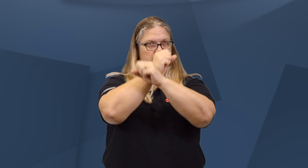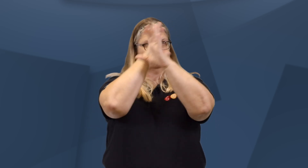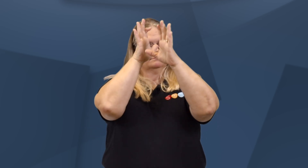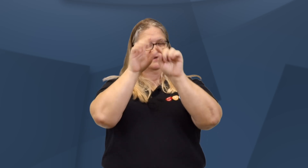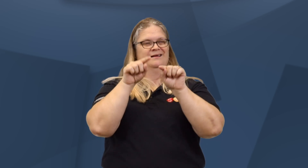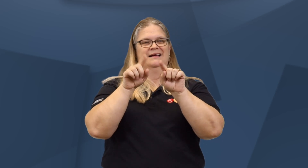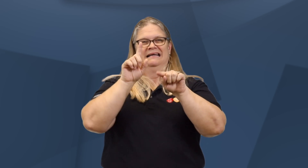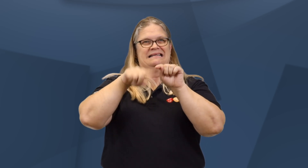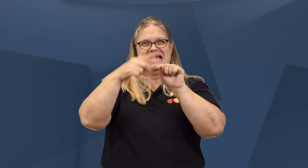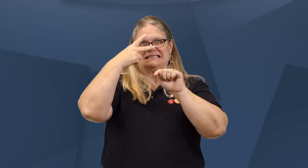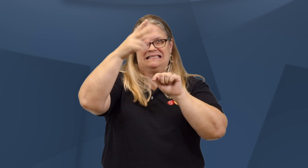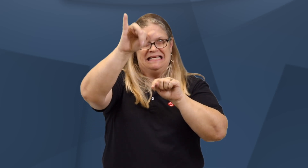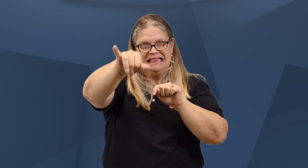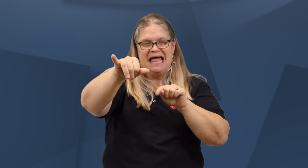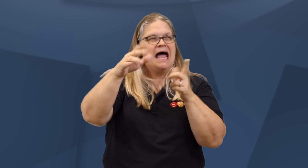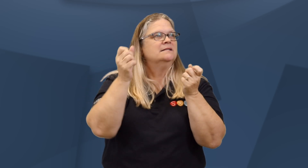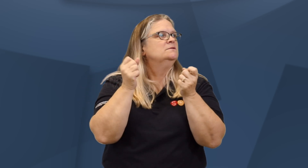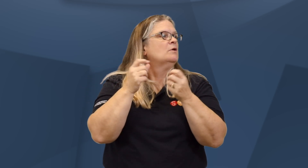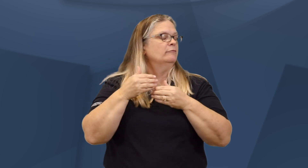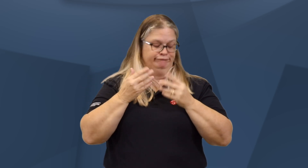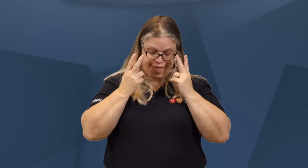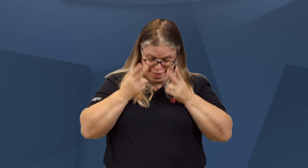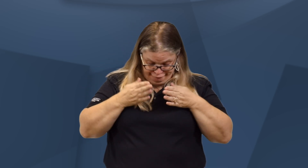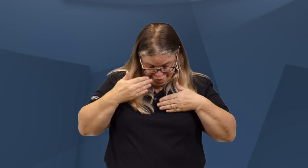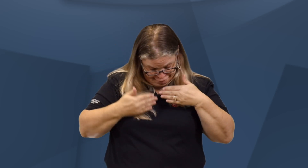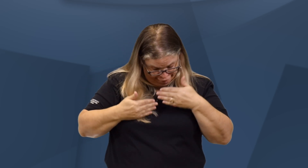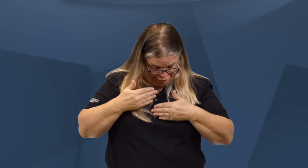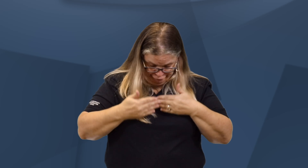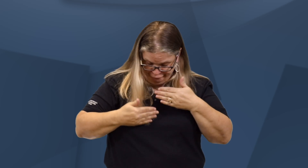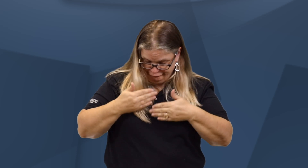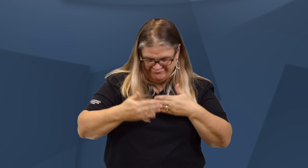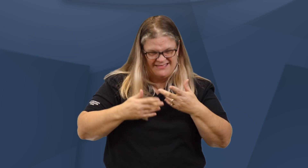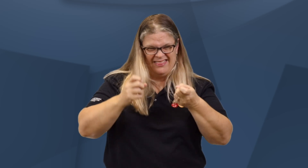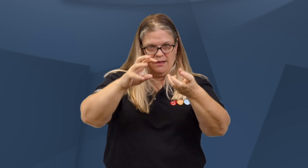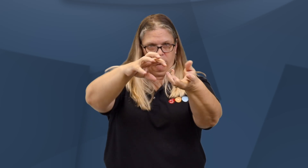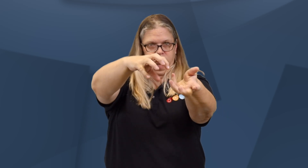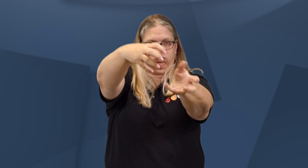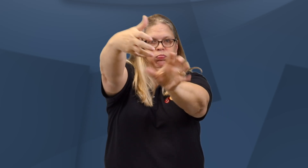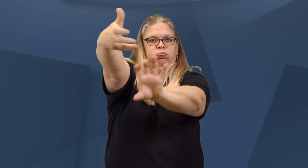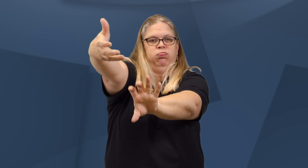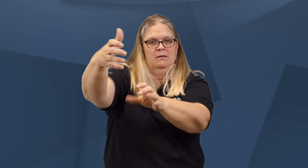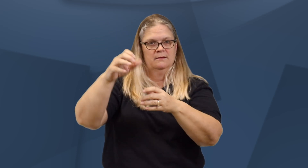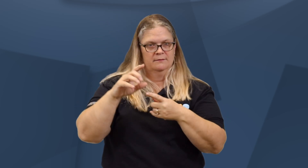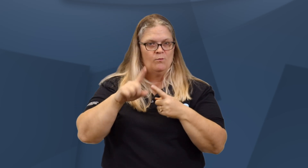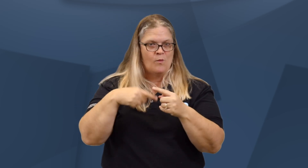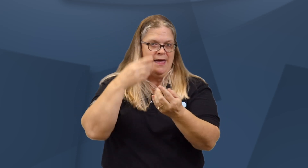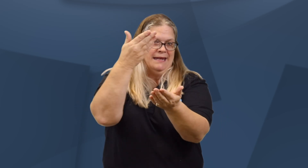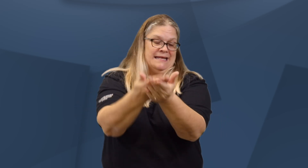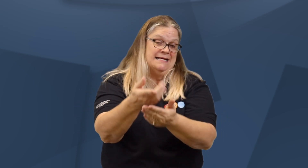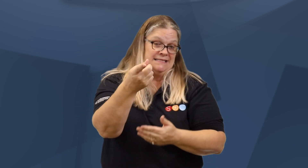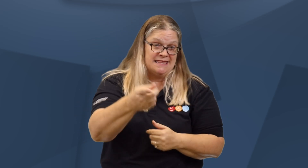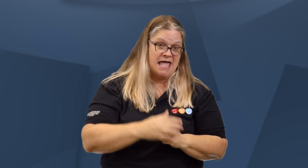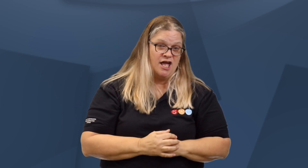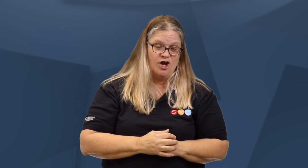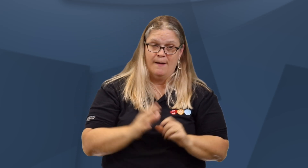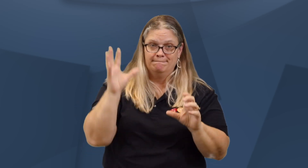So, they can't see those things. They're focused on the here and now, which can cause disruptions down the road because all